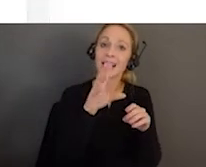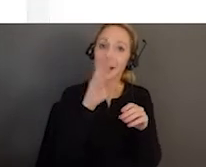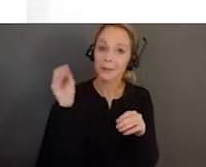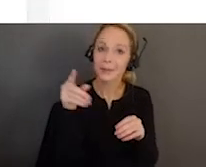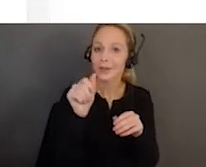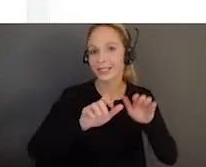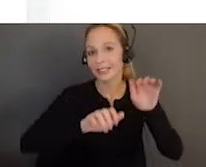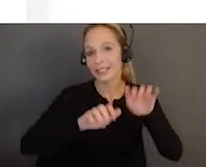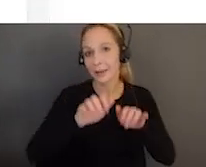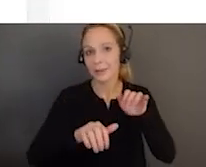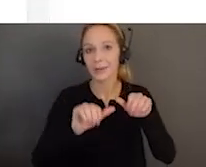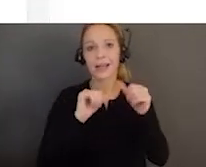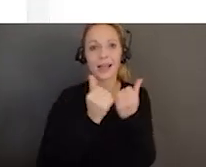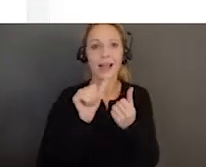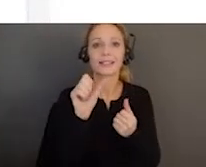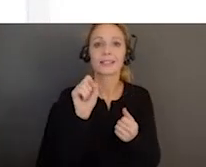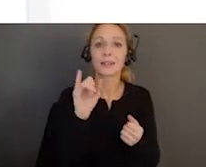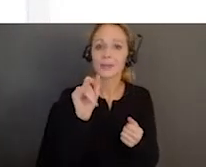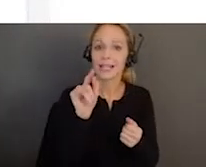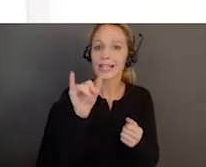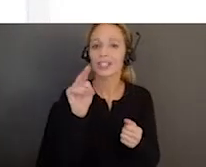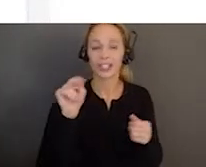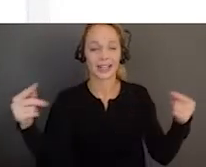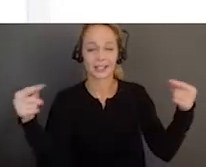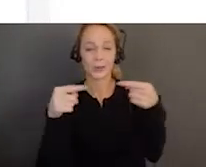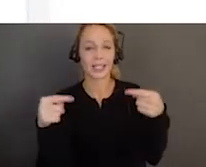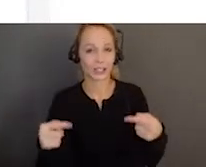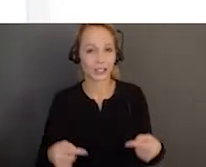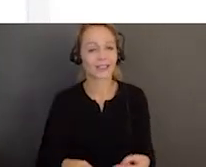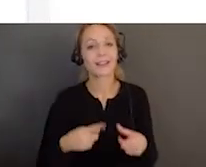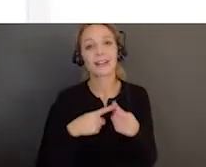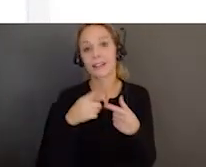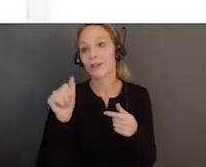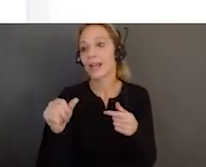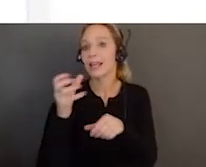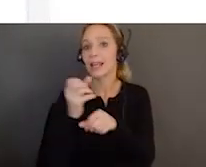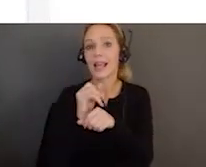START TYPING ASSOCIATIONS AND THEN FOR THIS, WE'RE GOING TO GET THE ASSOCIATED COMPANY.